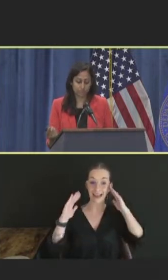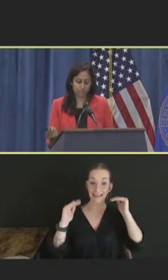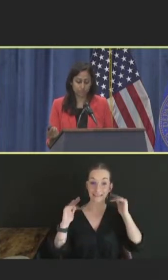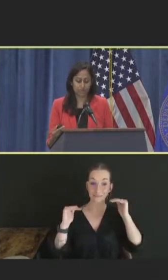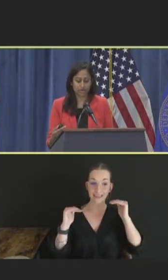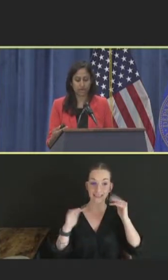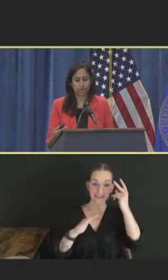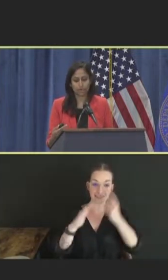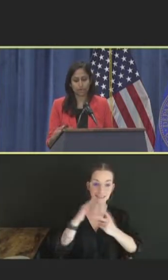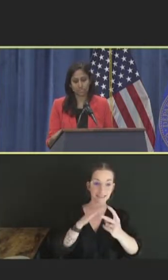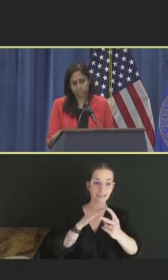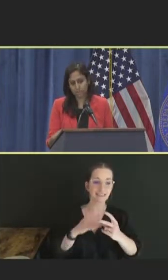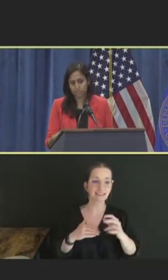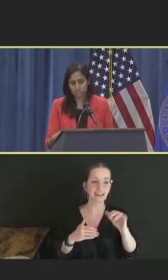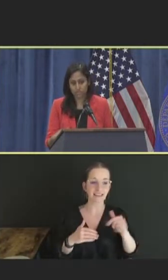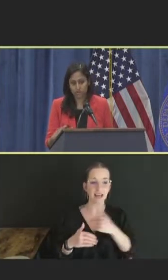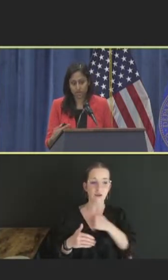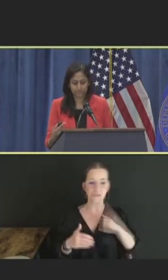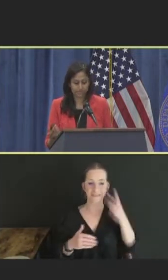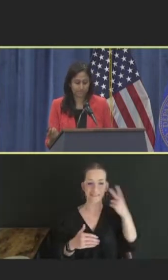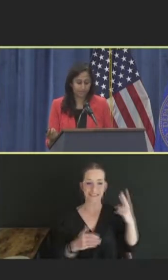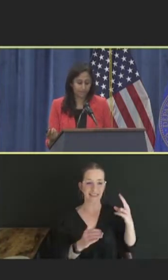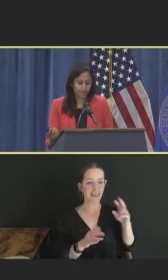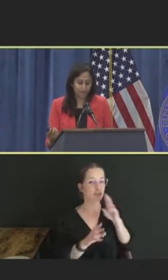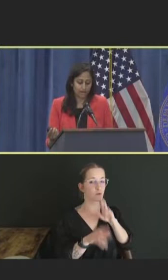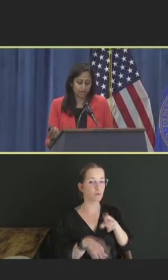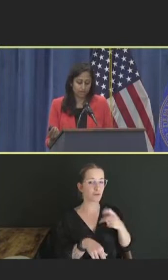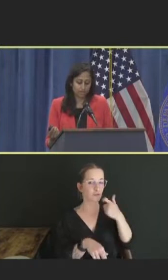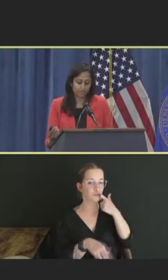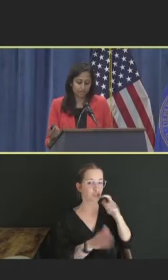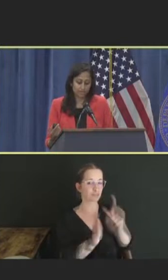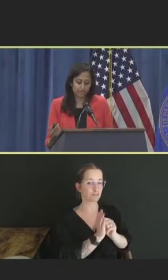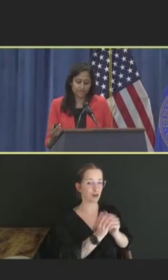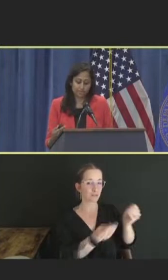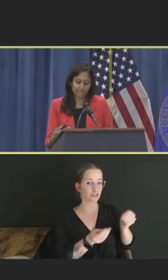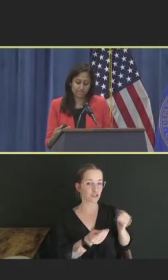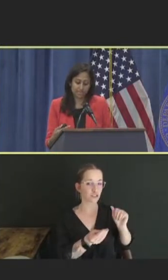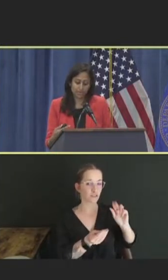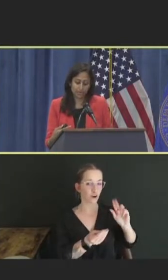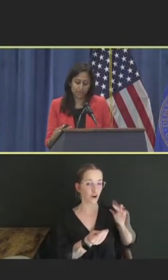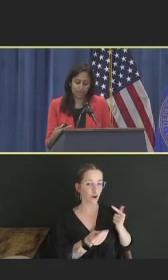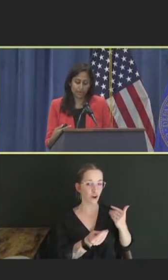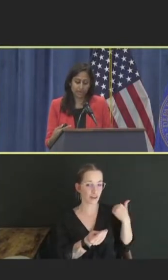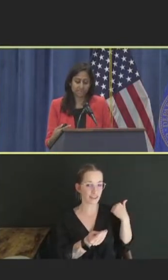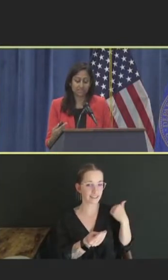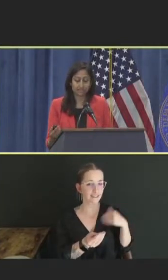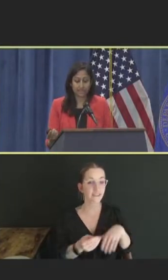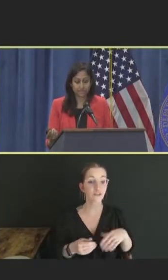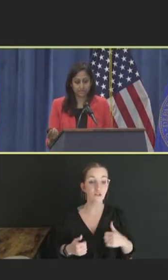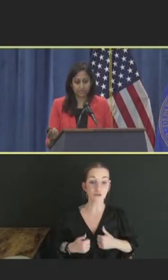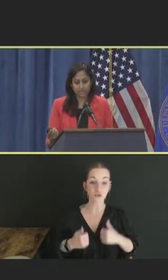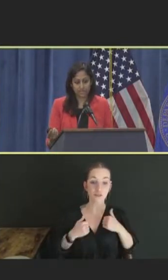report that was just published in August. So, life expectancy at birth declined by